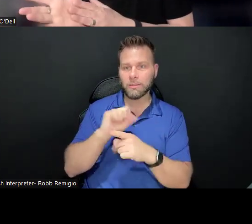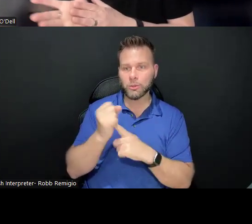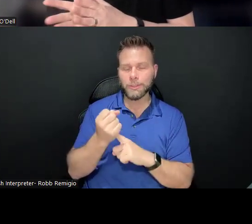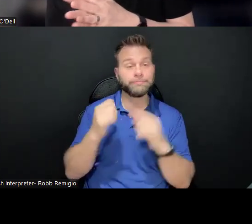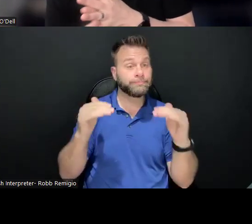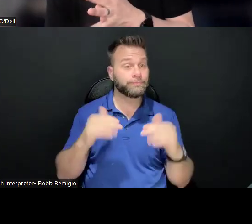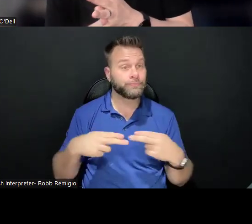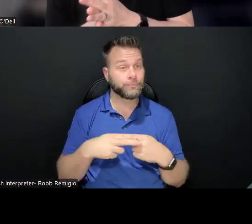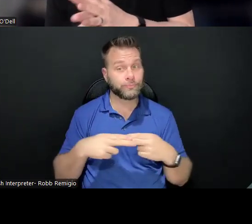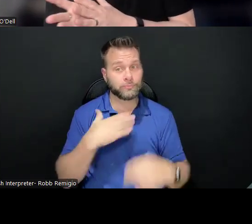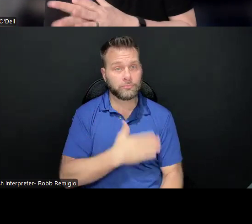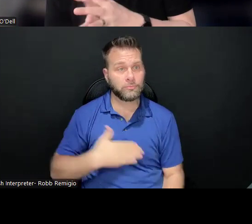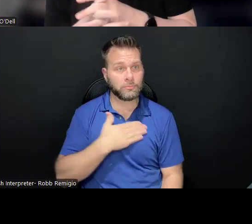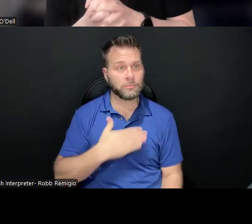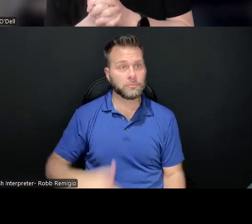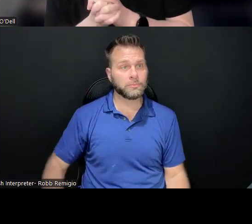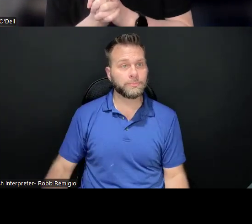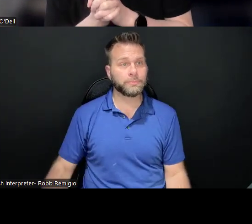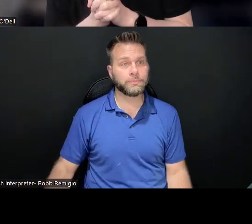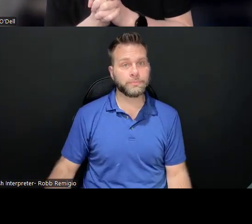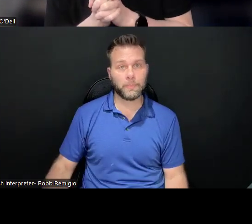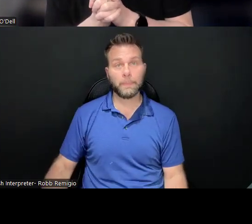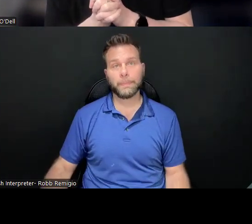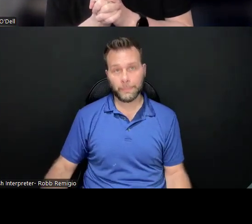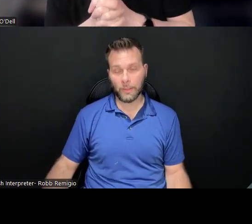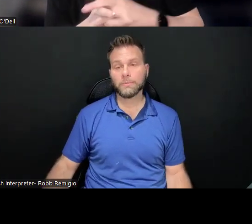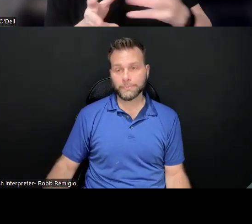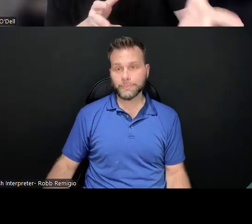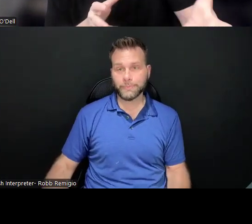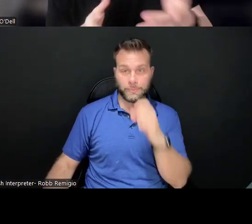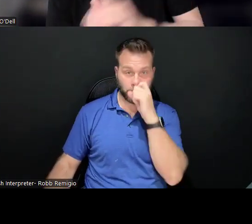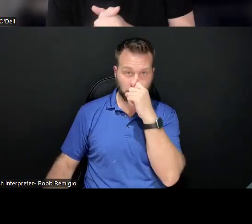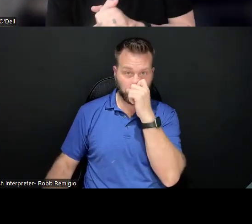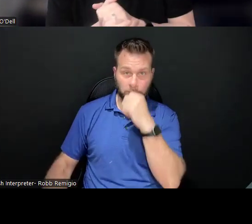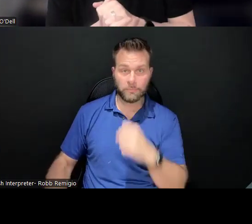Next slide, please. Yeah, you want to be careful with planning public events.